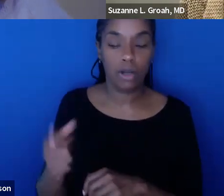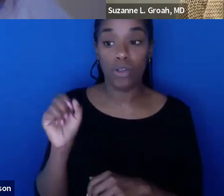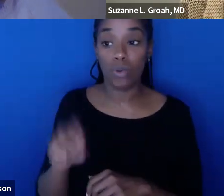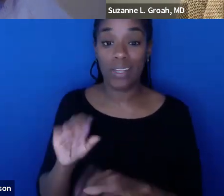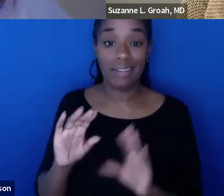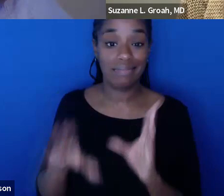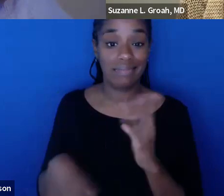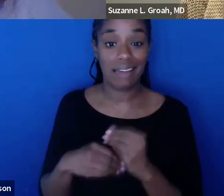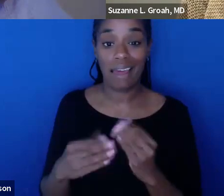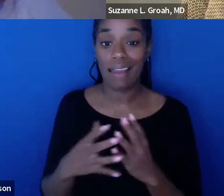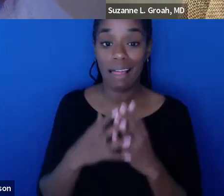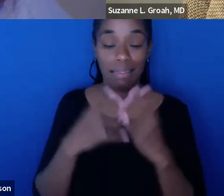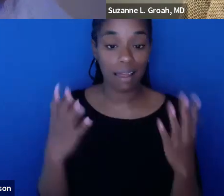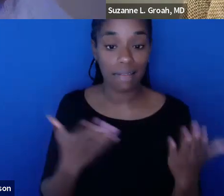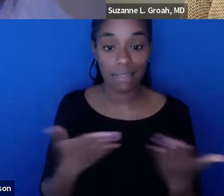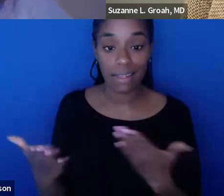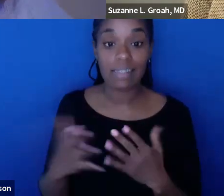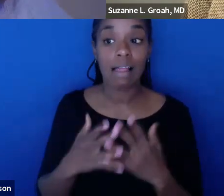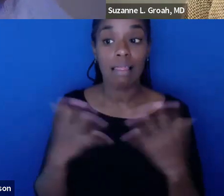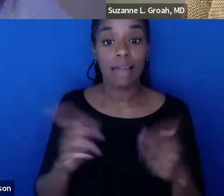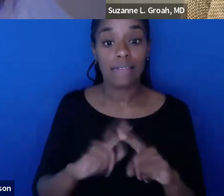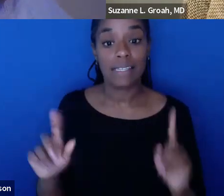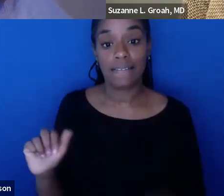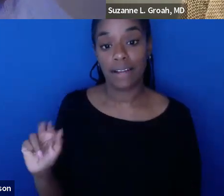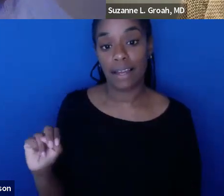There's a number of antibiotics you can put directly in the bladder.